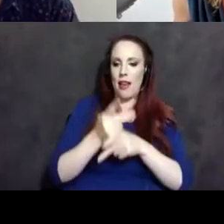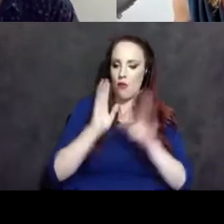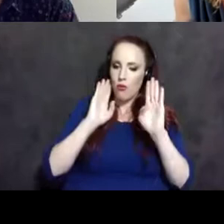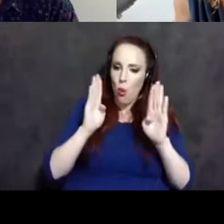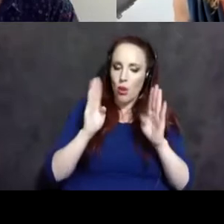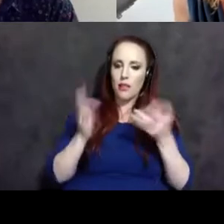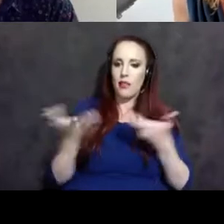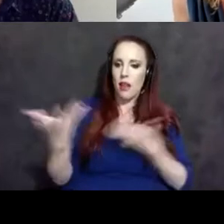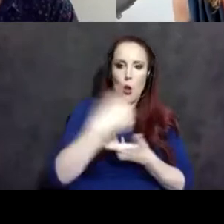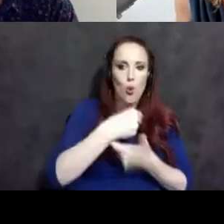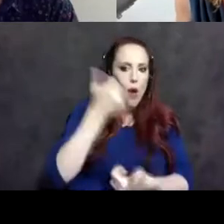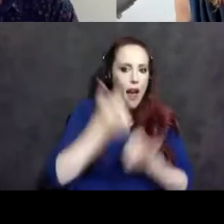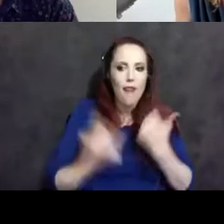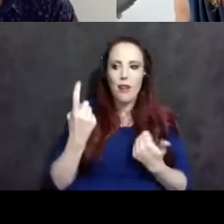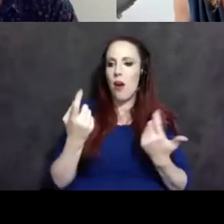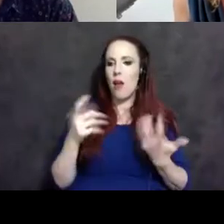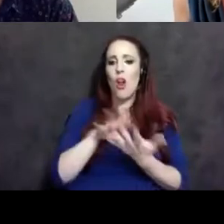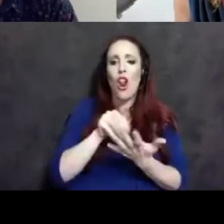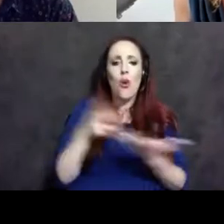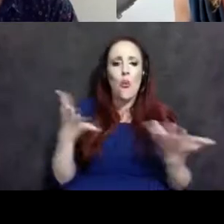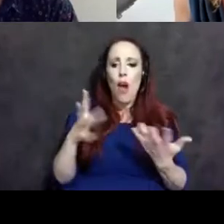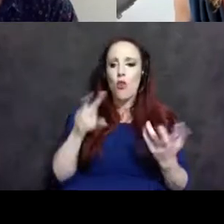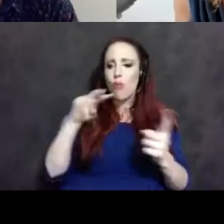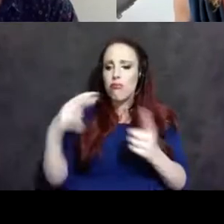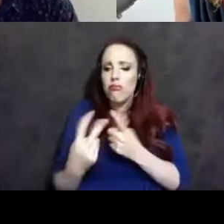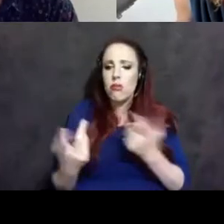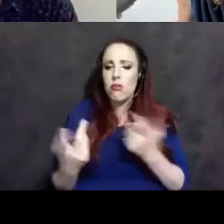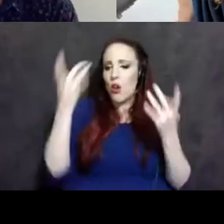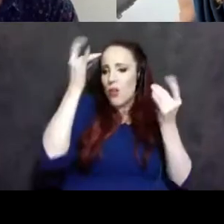We'd love to hear your thoughts, what you're learning, what you're thinking. Helps us know what's resonating.